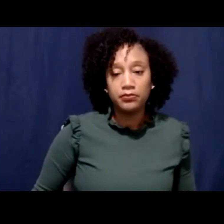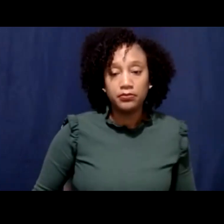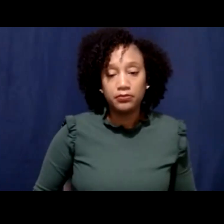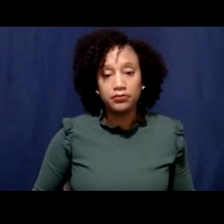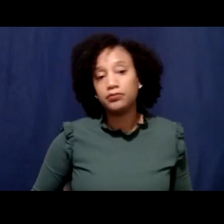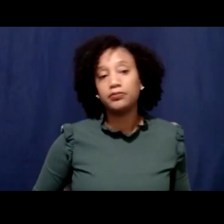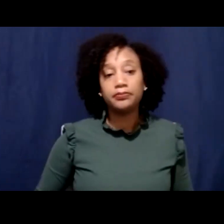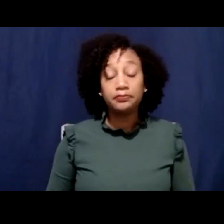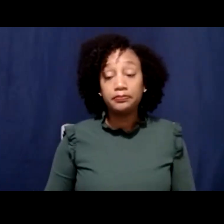Any other questions?